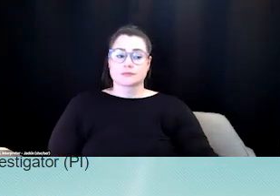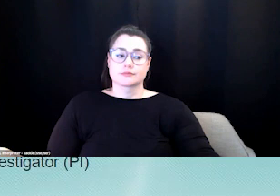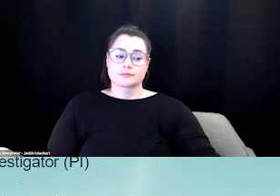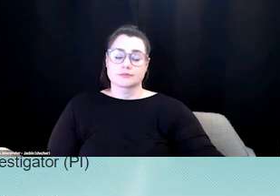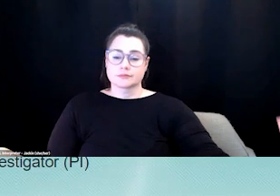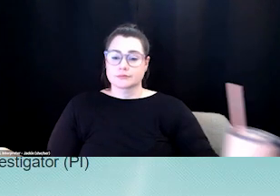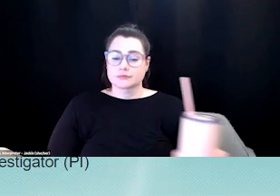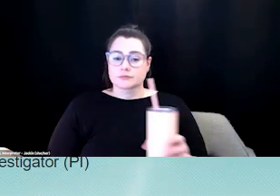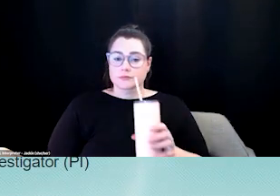Go ahead and click Prepare Proposal.